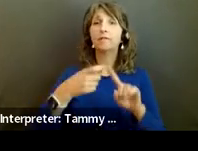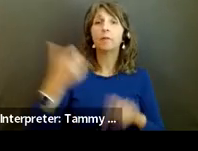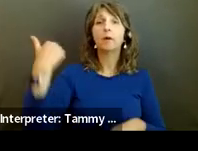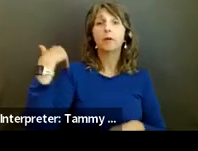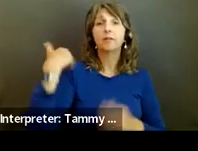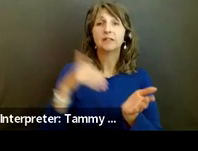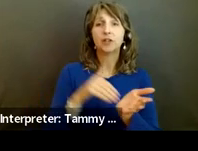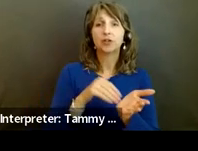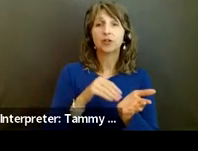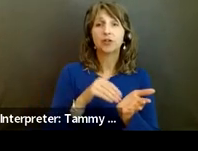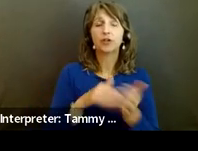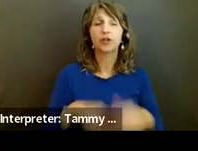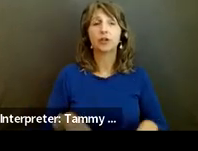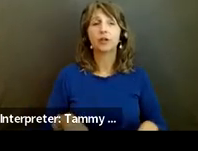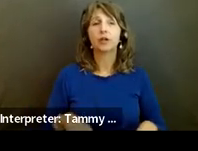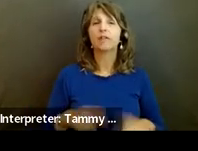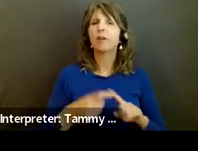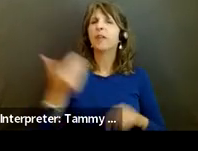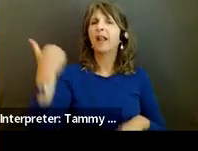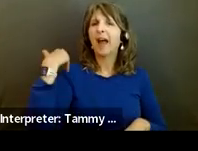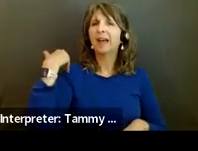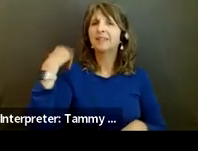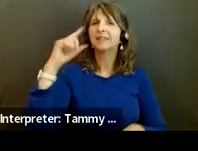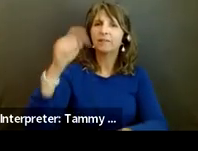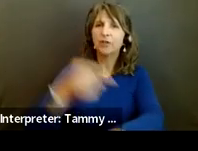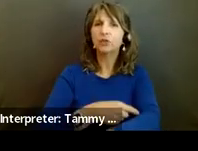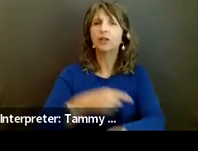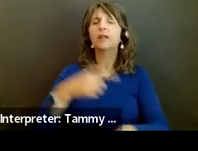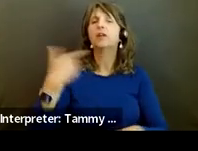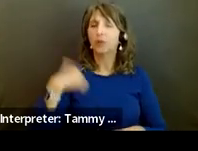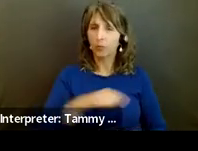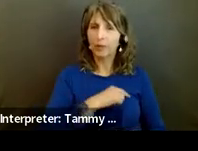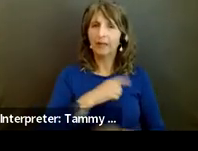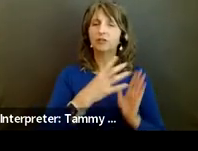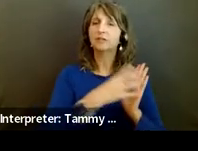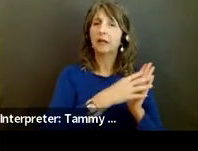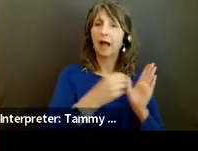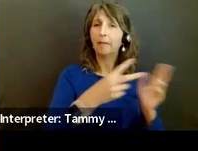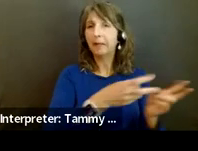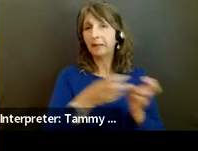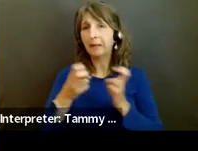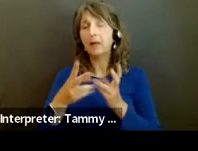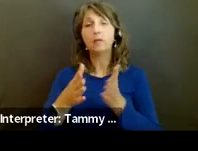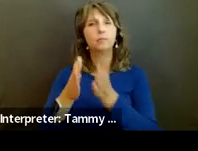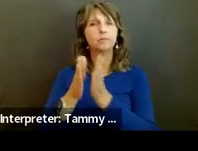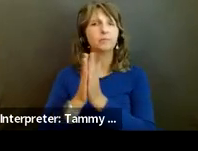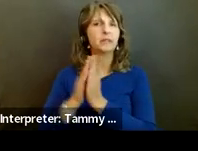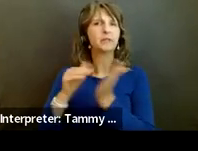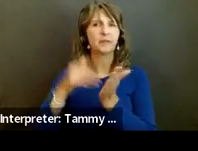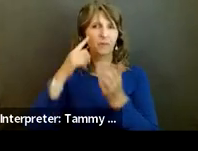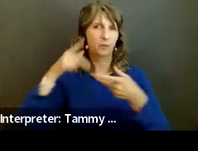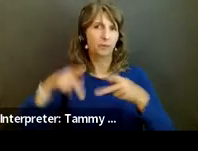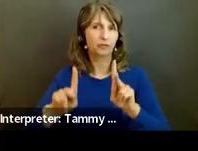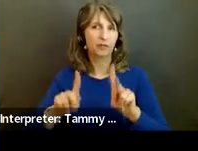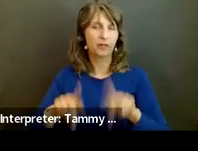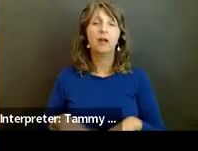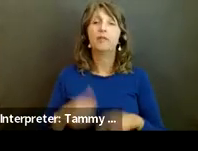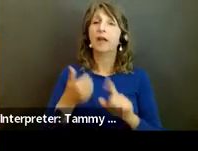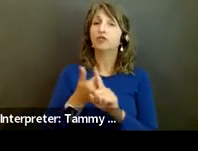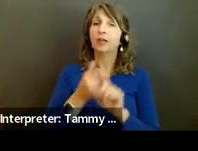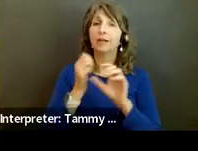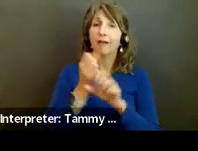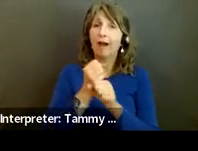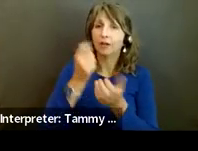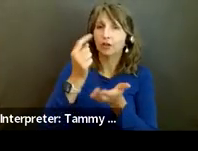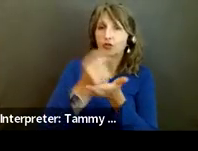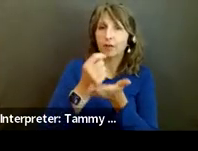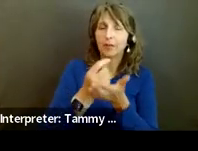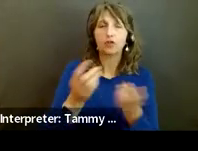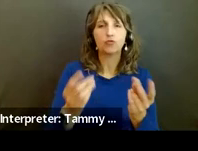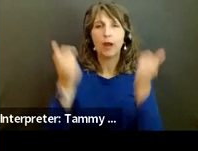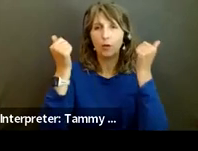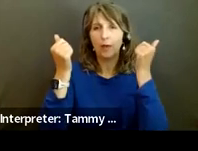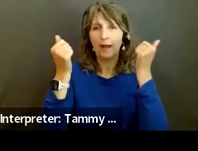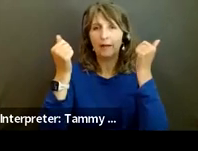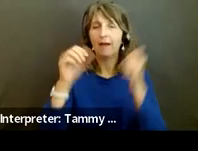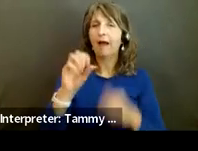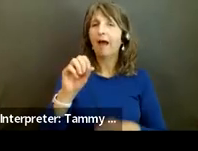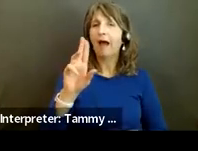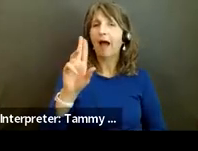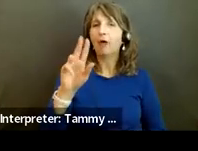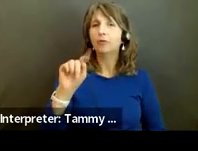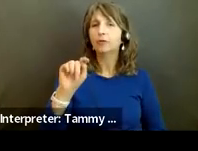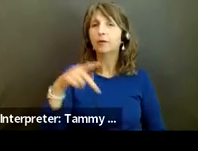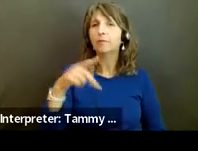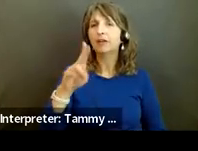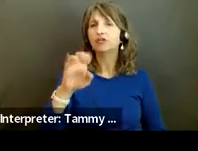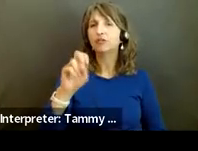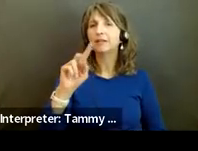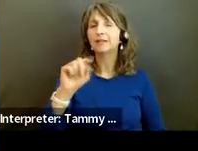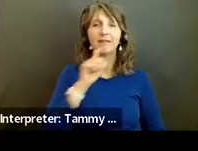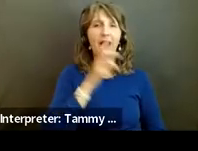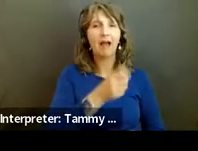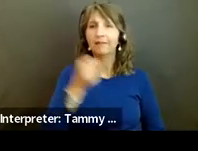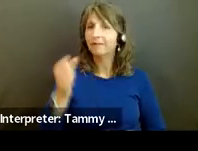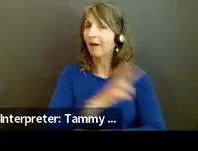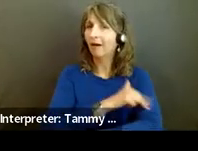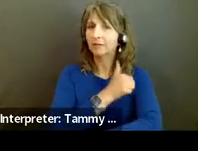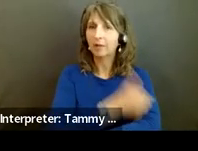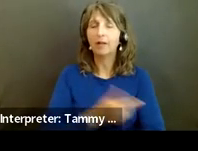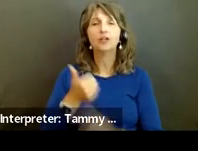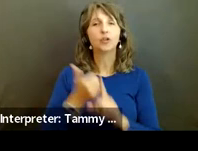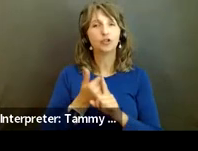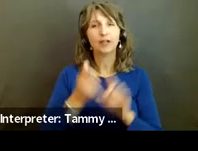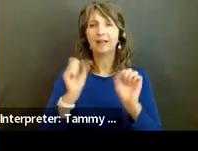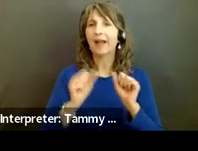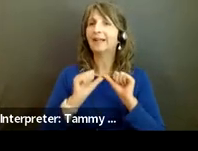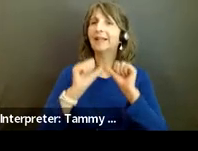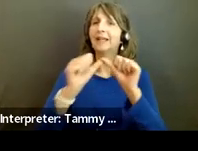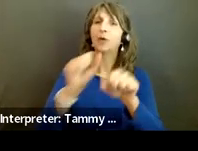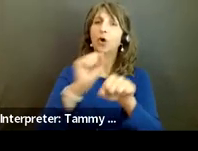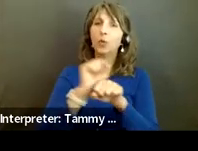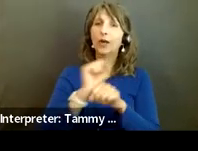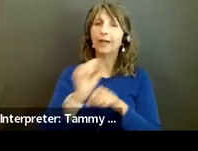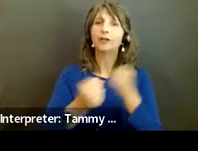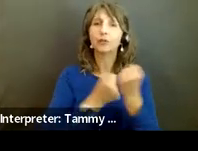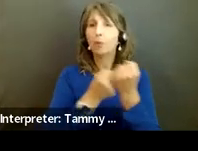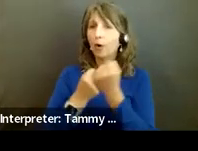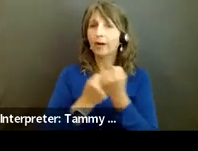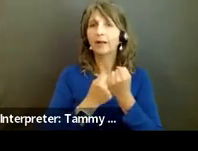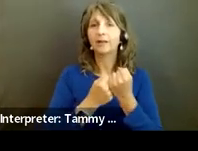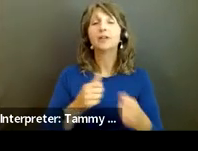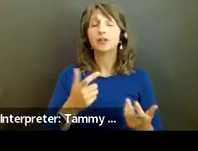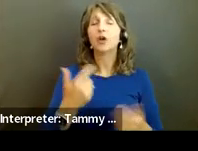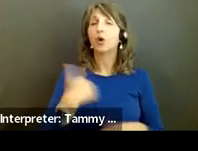The last, that she got, we just copy paste it. We did it again with his permission and she was able to get the treatment and she was able to get the treatment immediately that she needed on an outpatient basis and she was able to get the treatment immediately that she needed on an outpatient basis and was still able to work and function and be So knowing her full history, it was also clear that